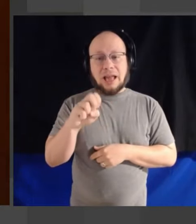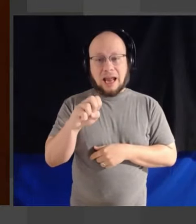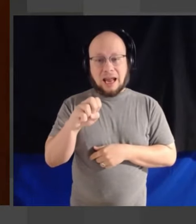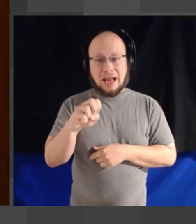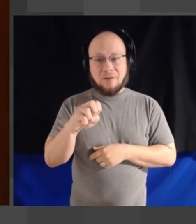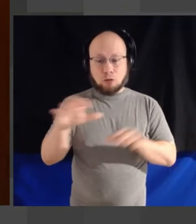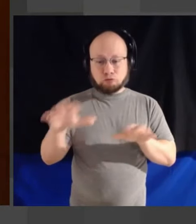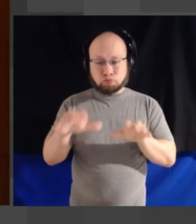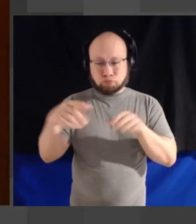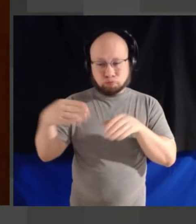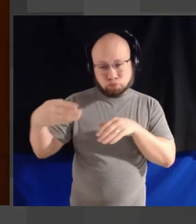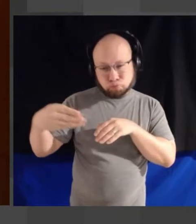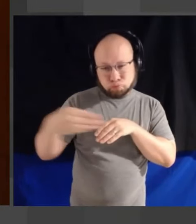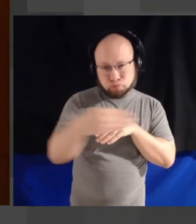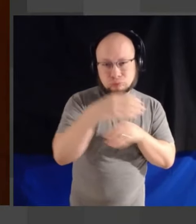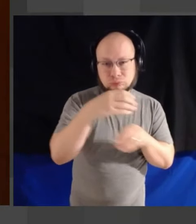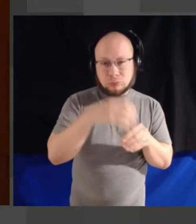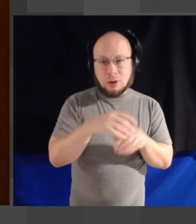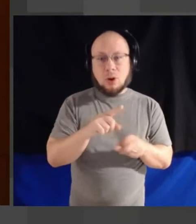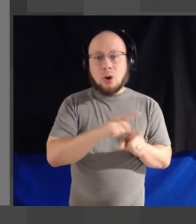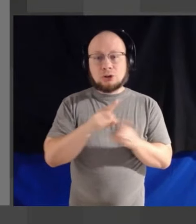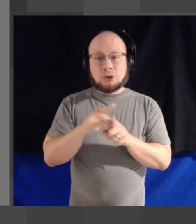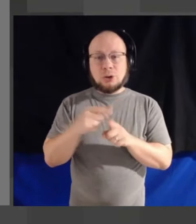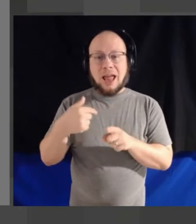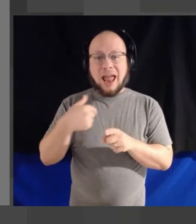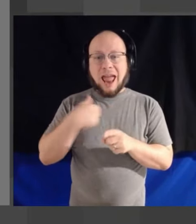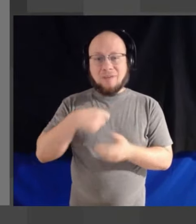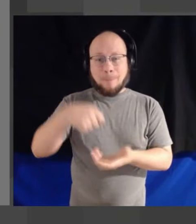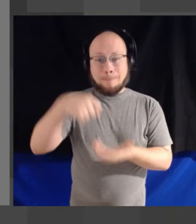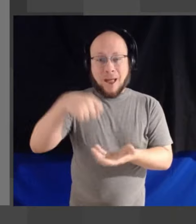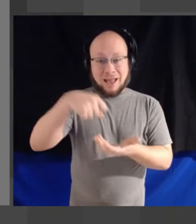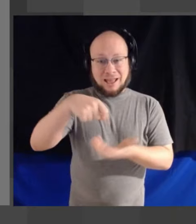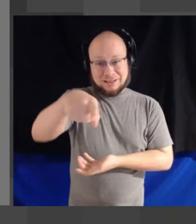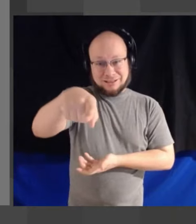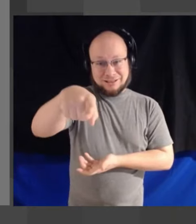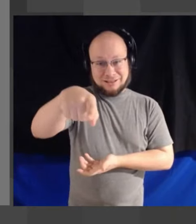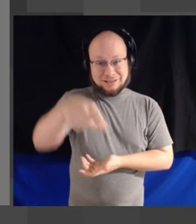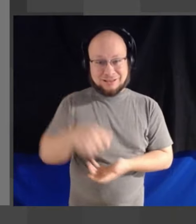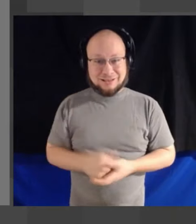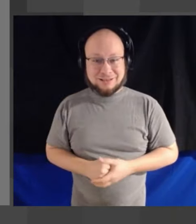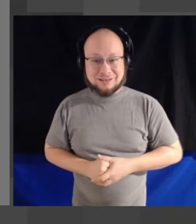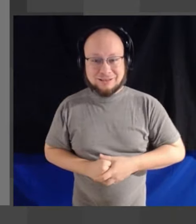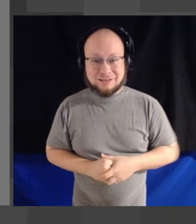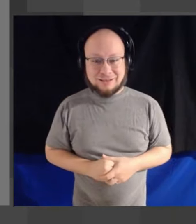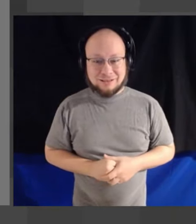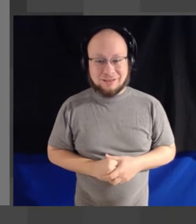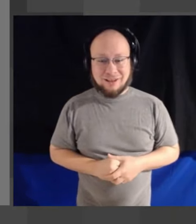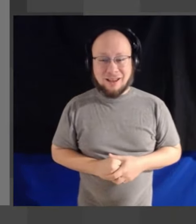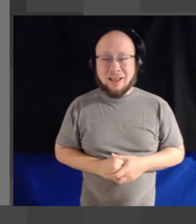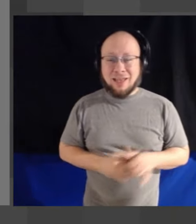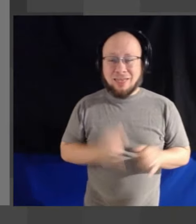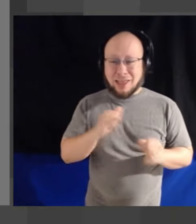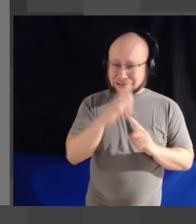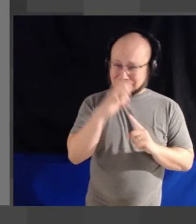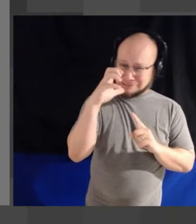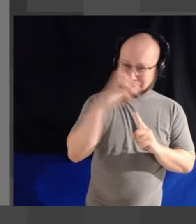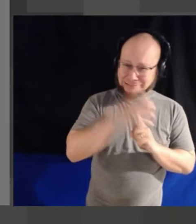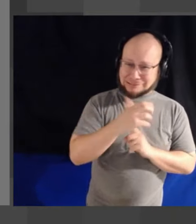THEY LIVE IN THE LUSH CAVES AND THEY ADD A LOT OF LIFE TO THE